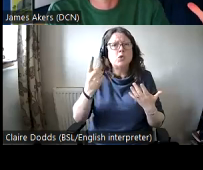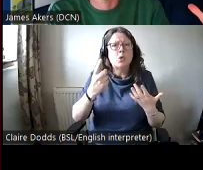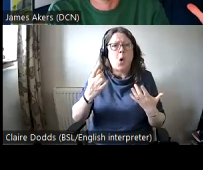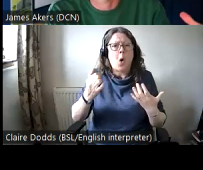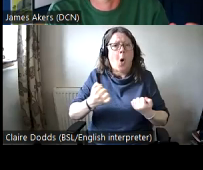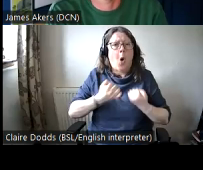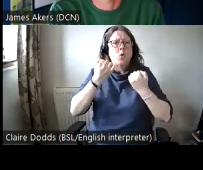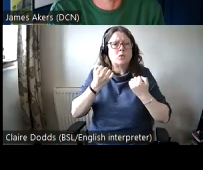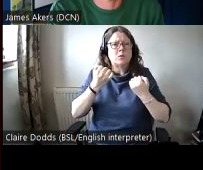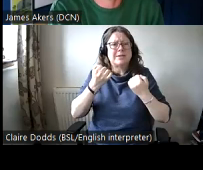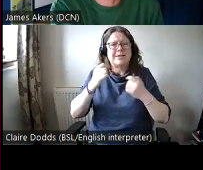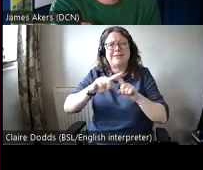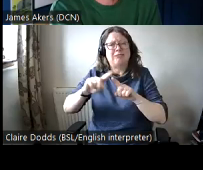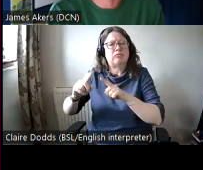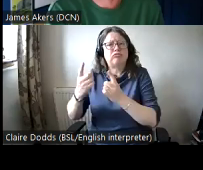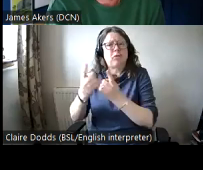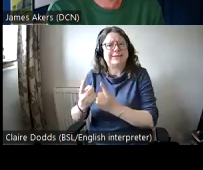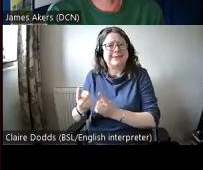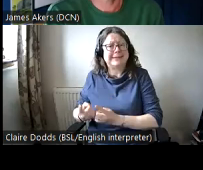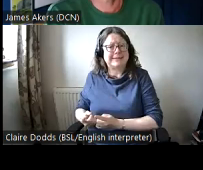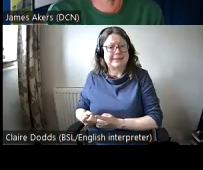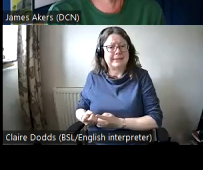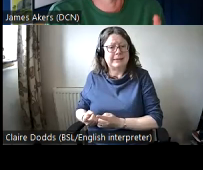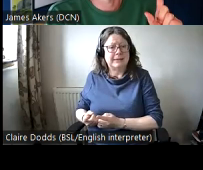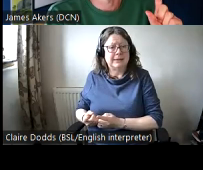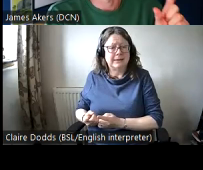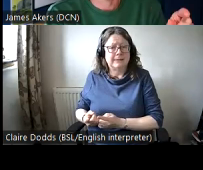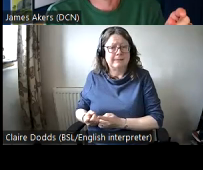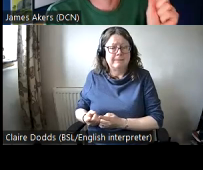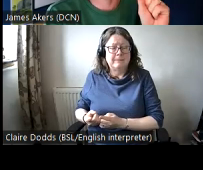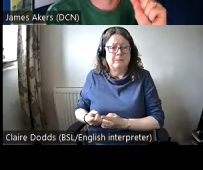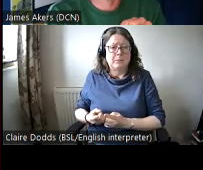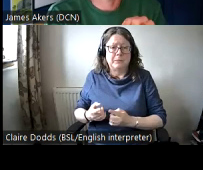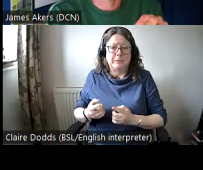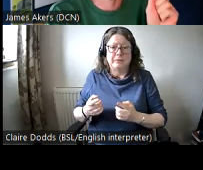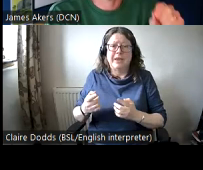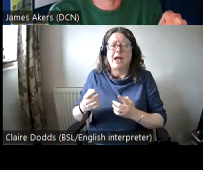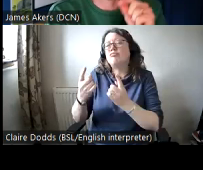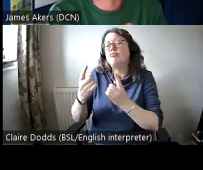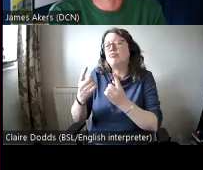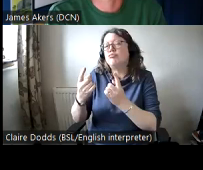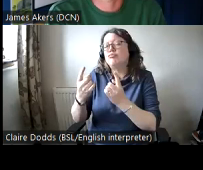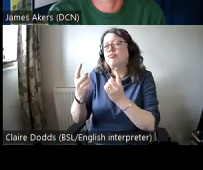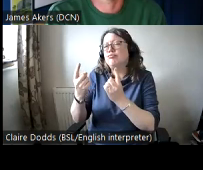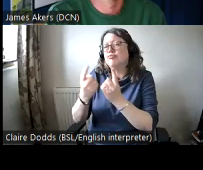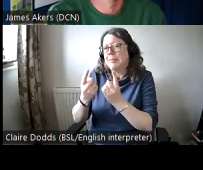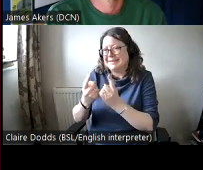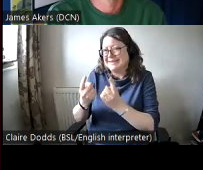that you might have within it. You'll have different properties for each website that you own.